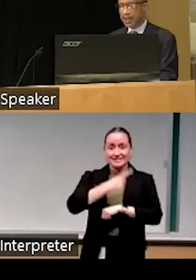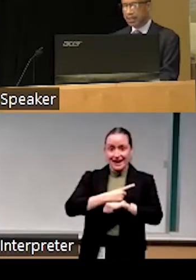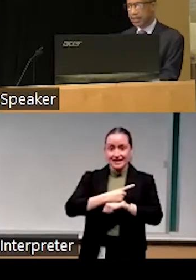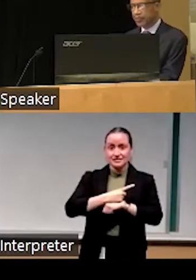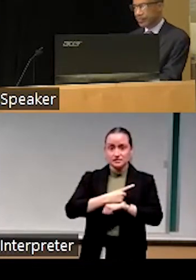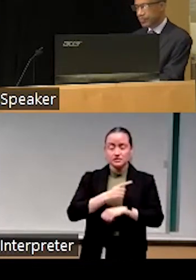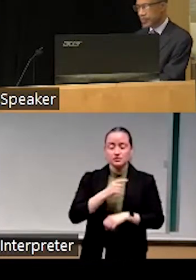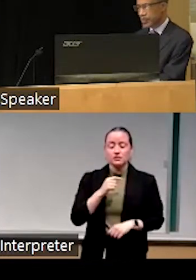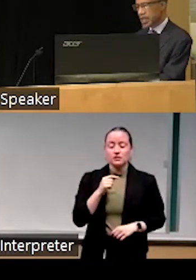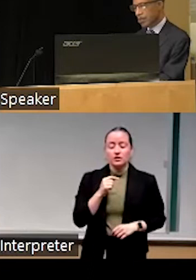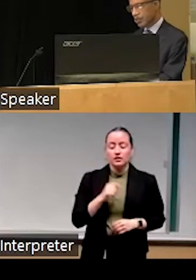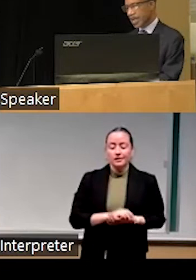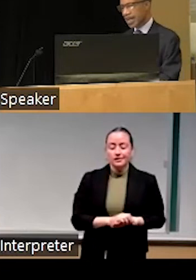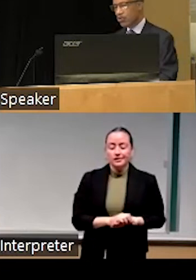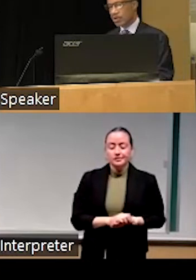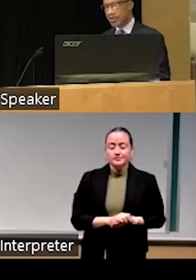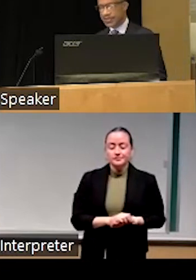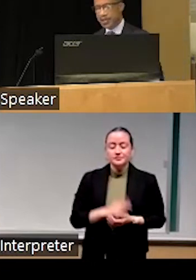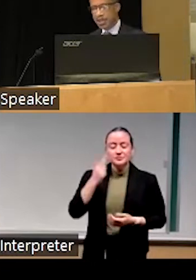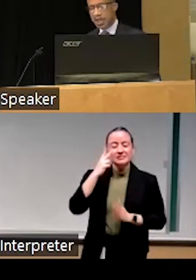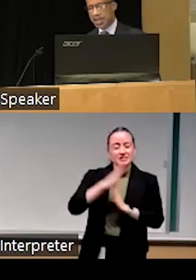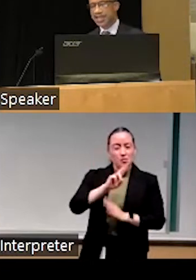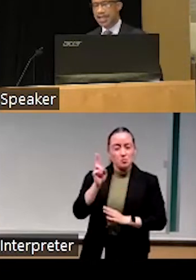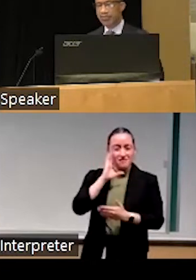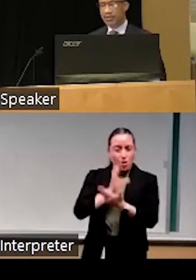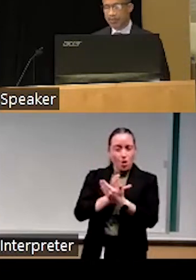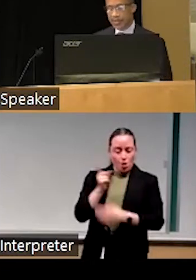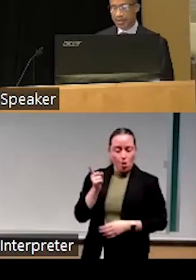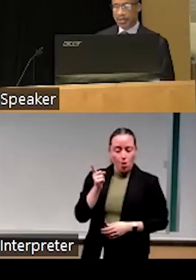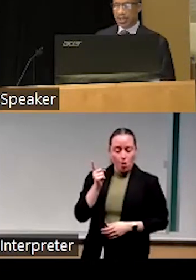um in the upper right hand corner is a scene from the